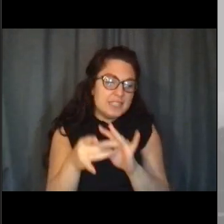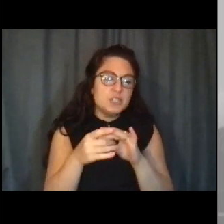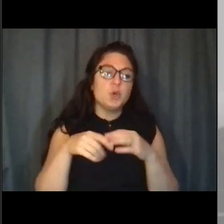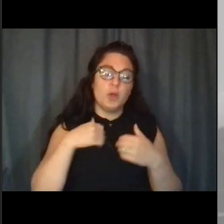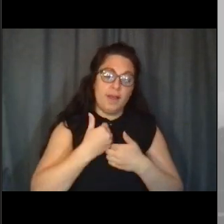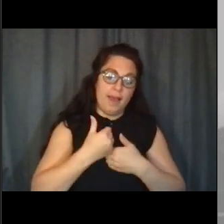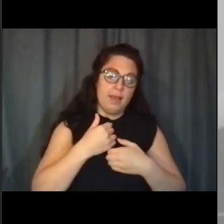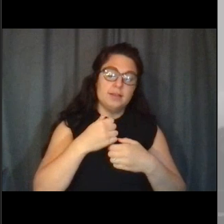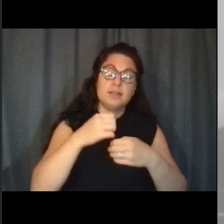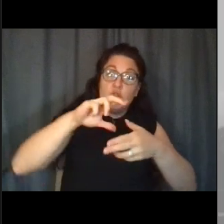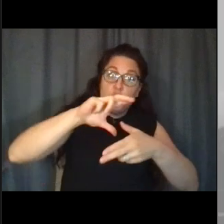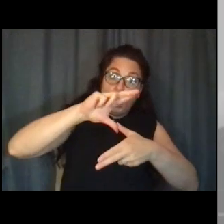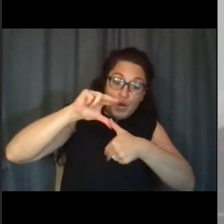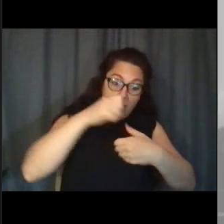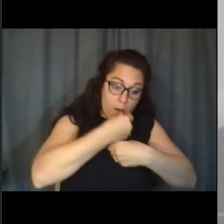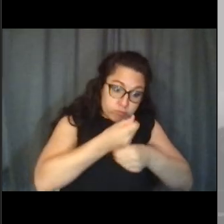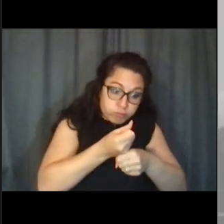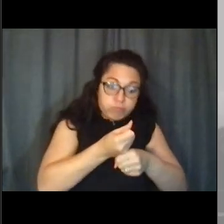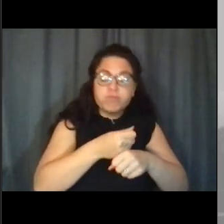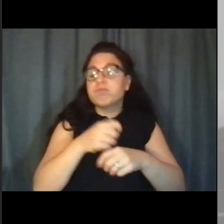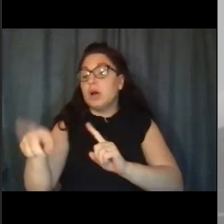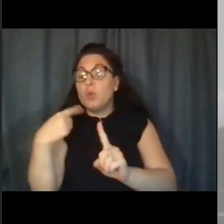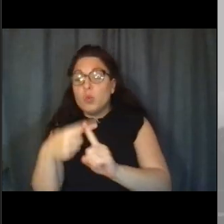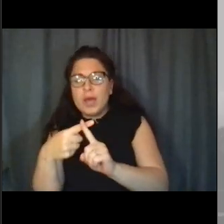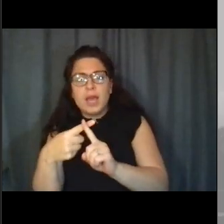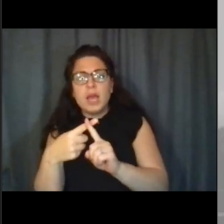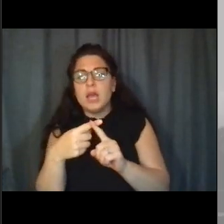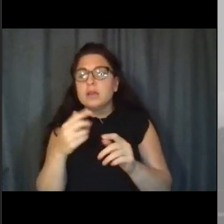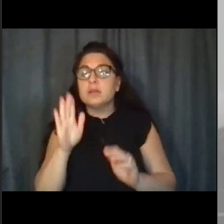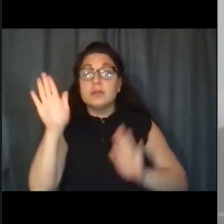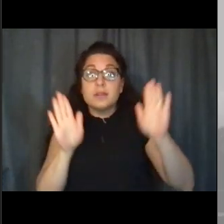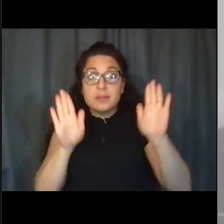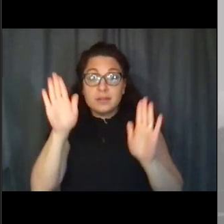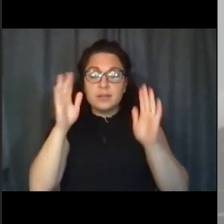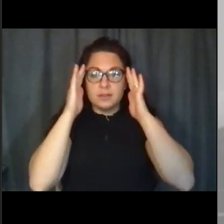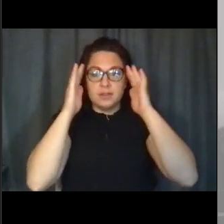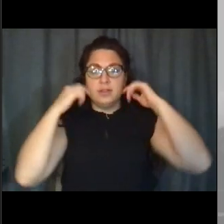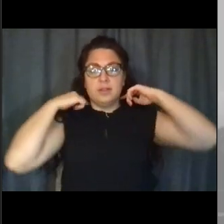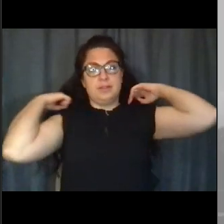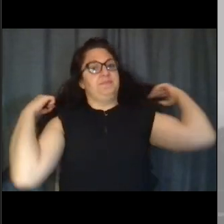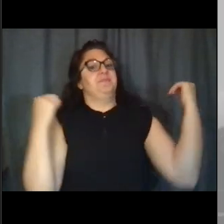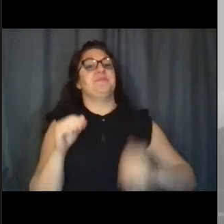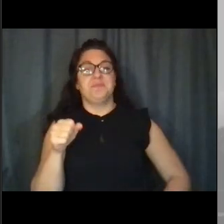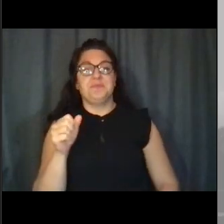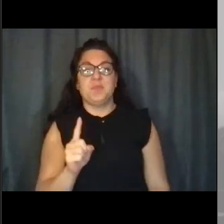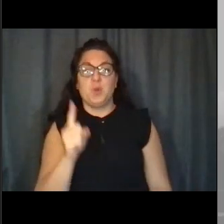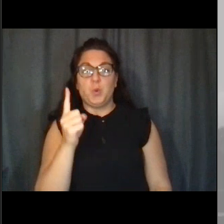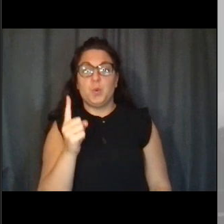or when they form, that sort of thing. [Katherine] Yeah, well we do have one good question, which is,